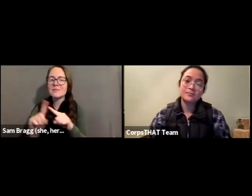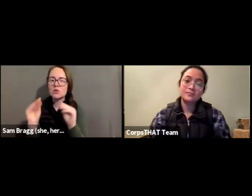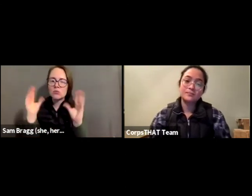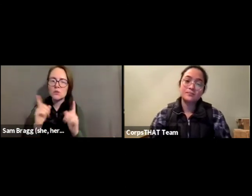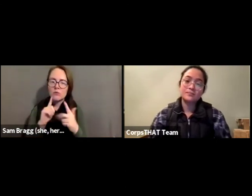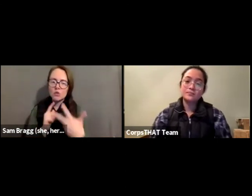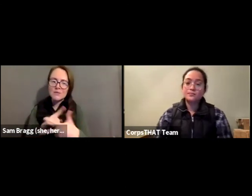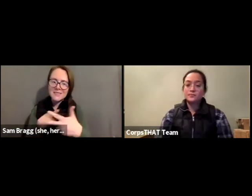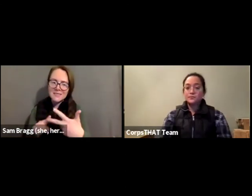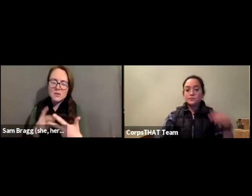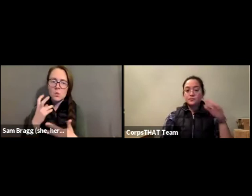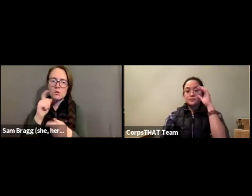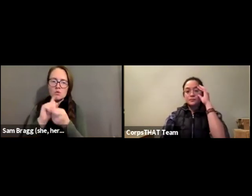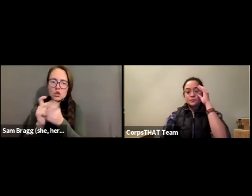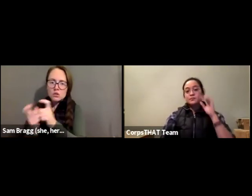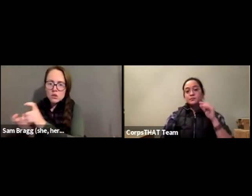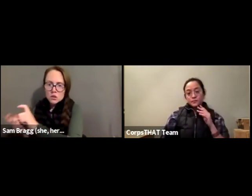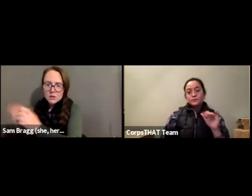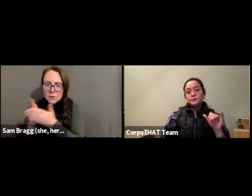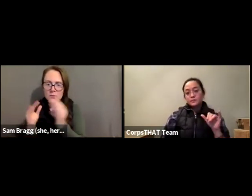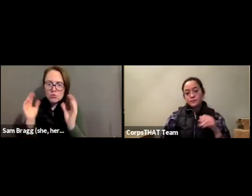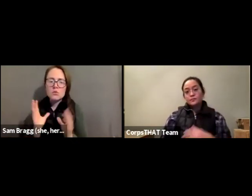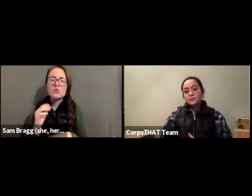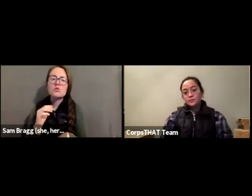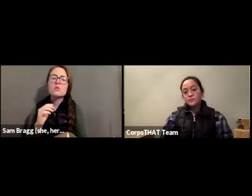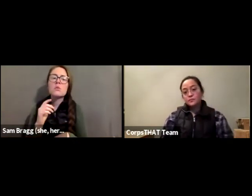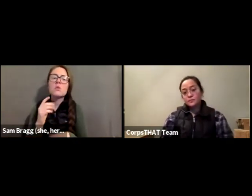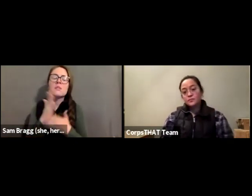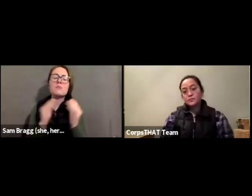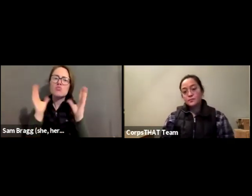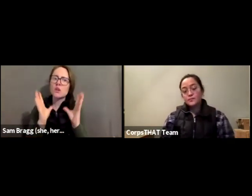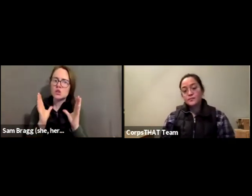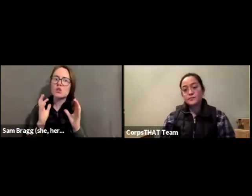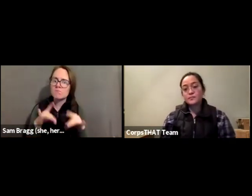i would say i had many different instruction structures during that those three trips so they